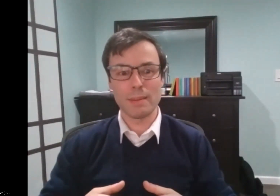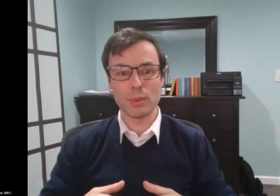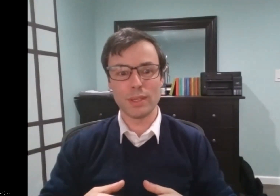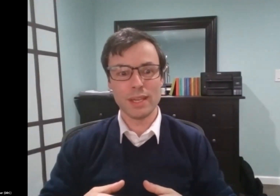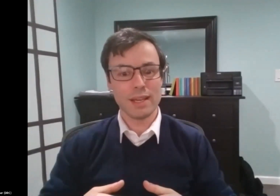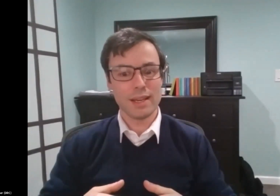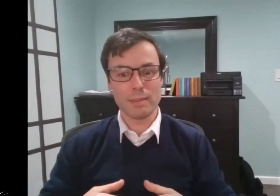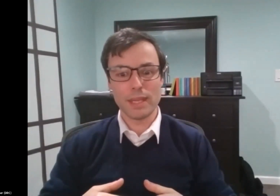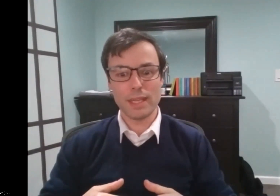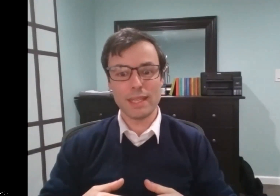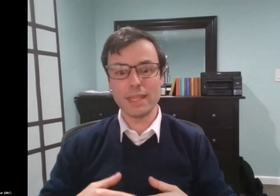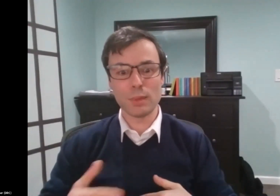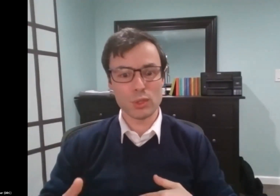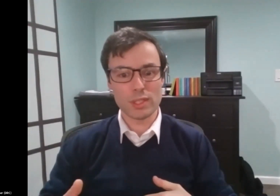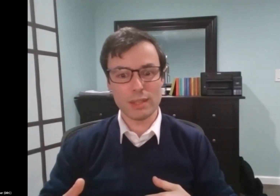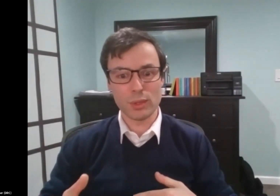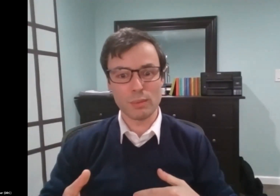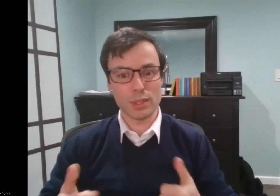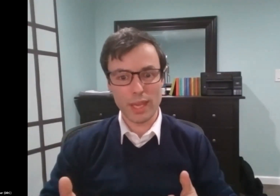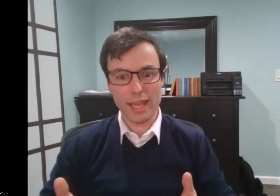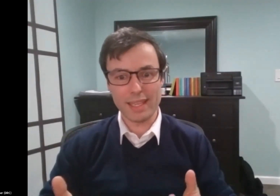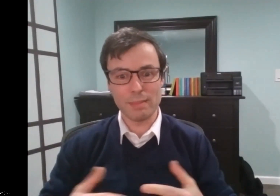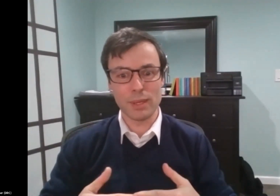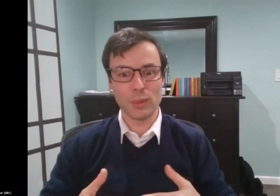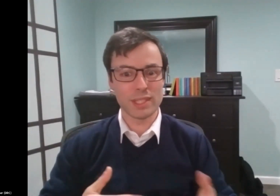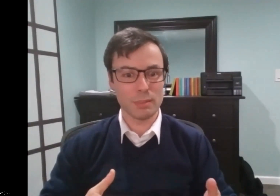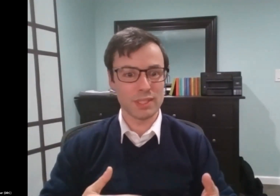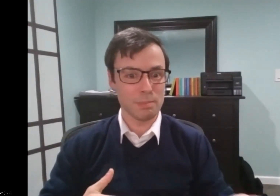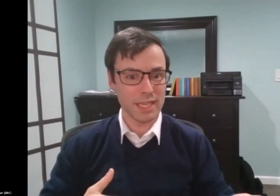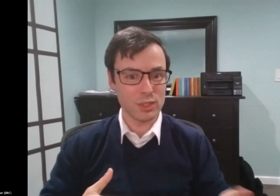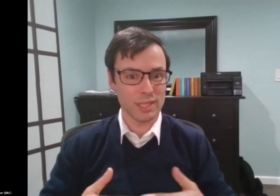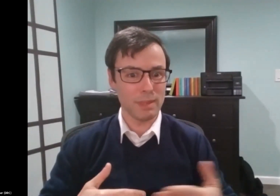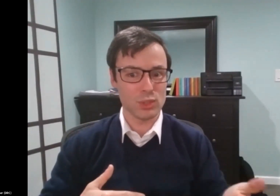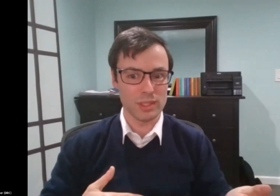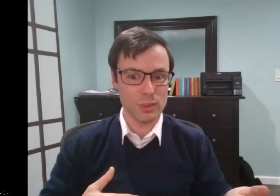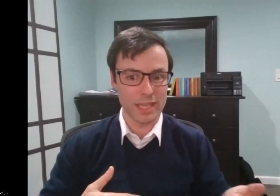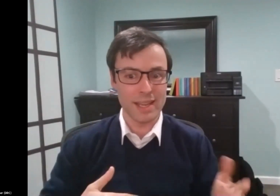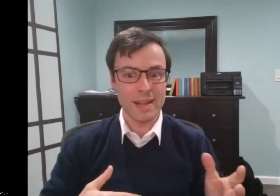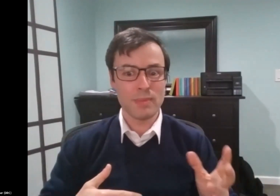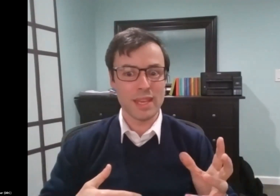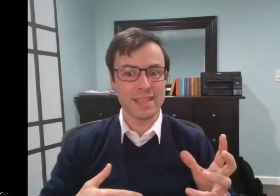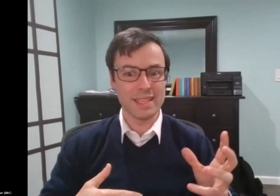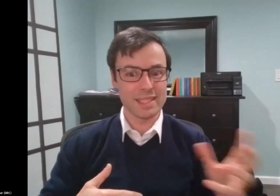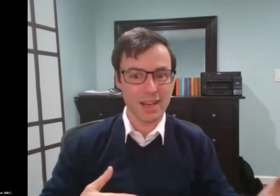that place restrictions on the locations a supporter can be present. For example,